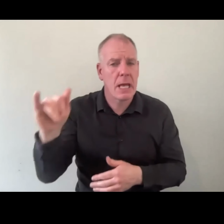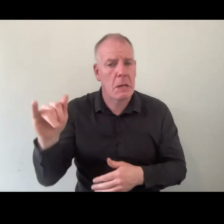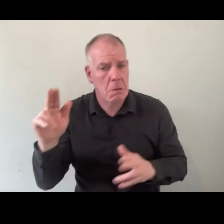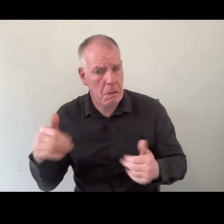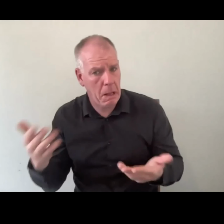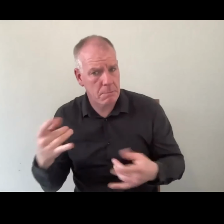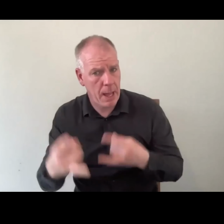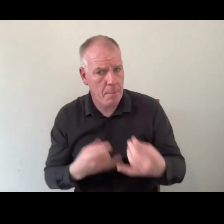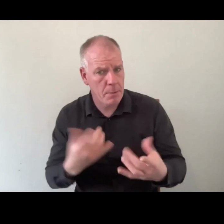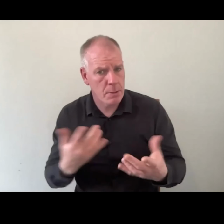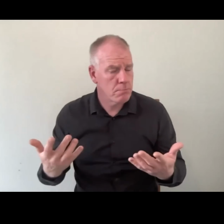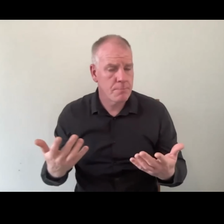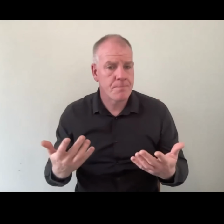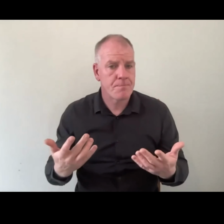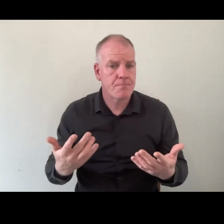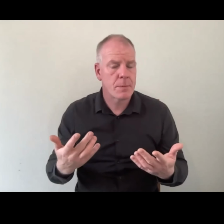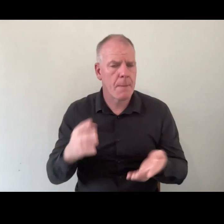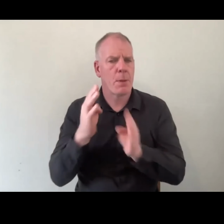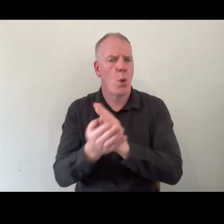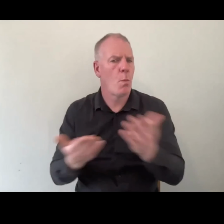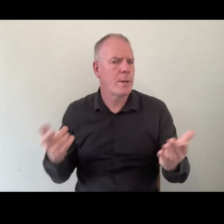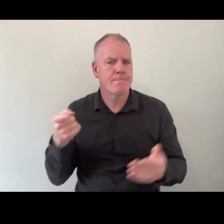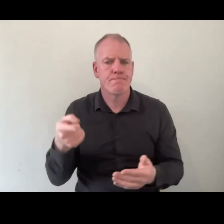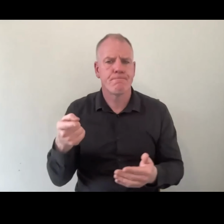What do you see them becoming in the future?